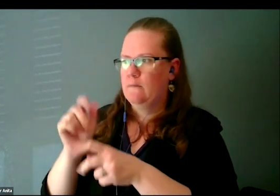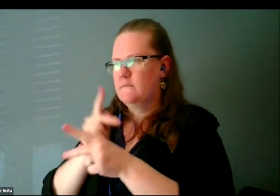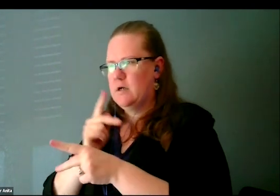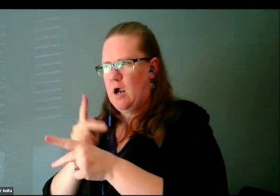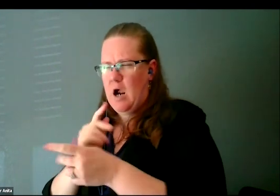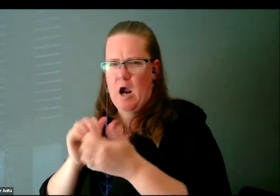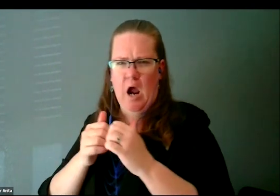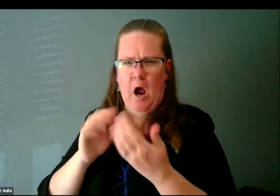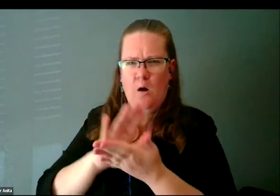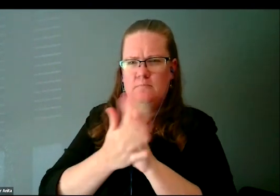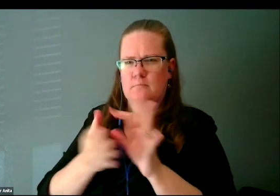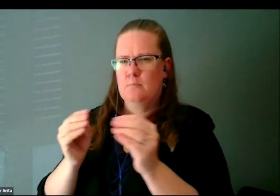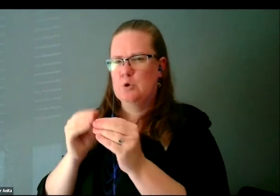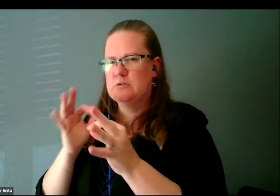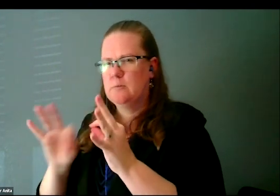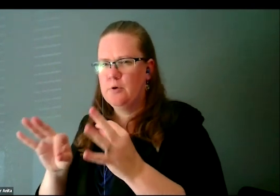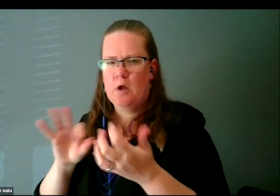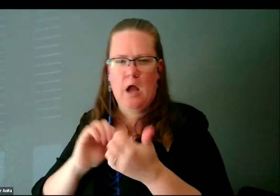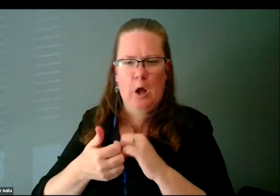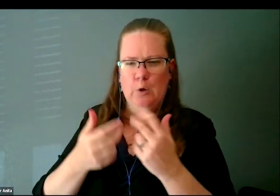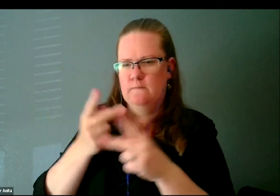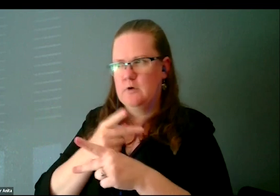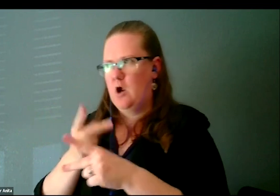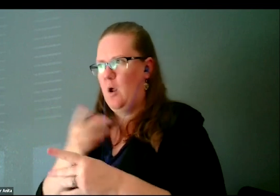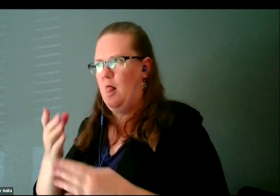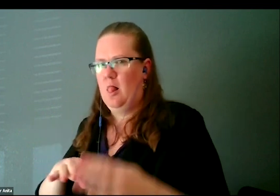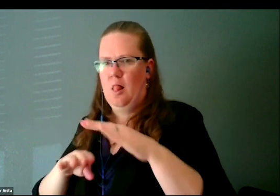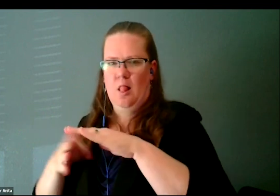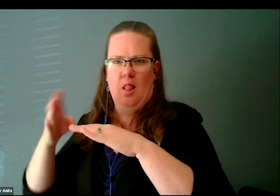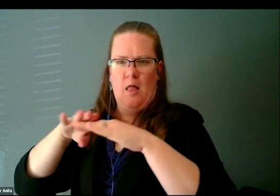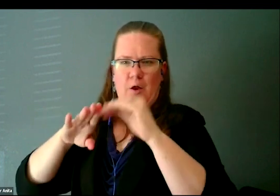and how I could strategically layer tactile elements to aid